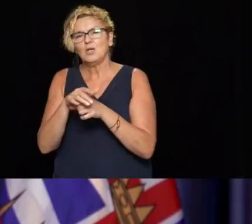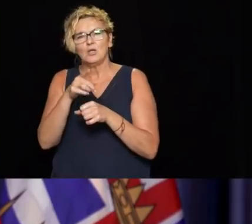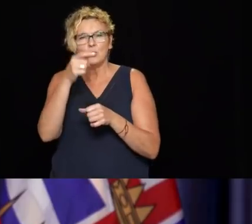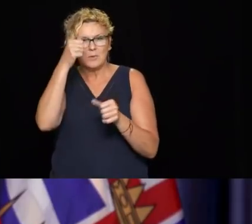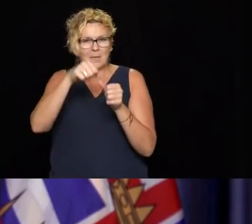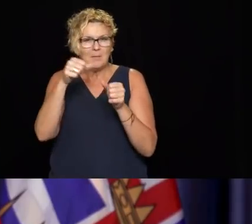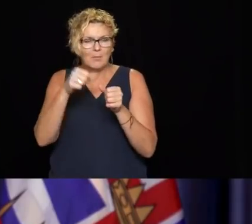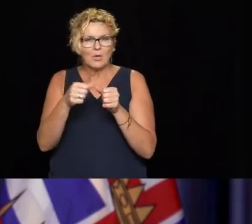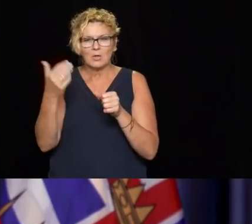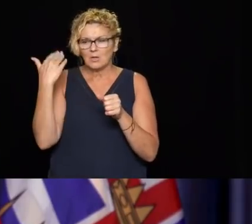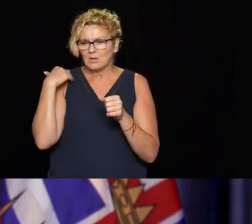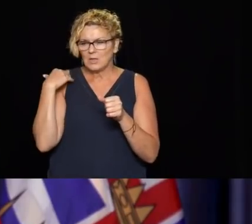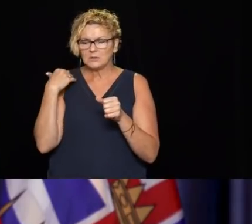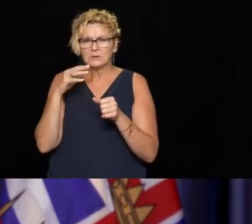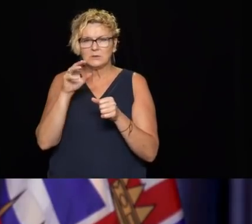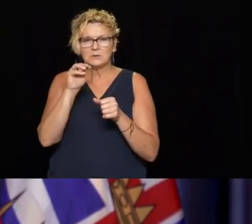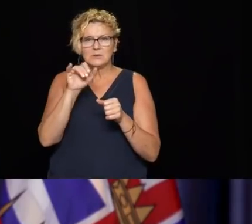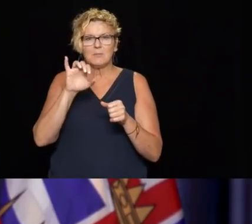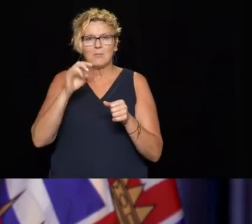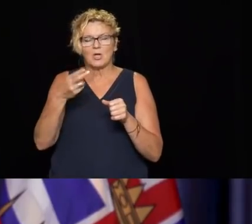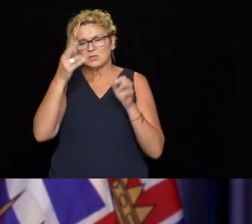scheduled surgeries in BC